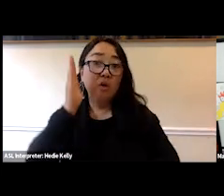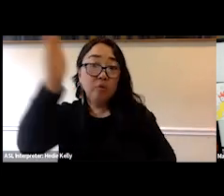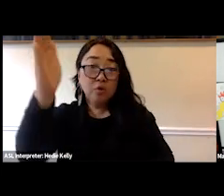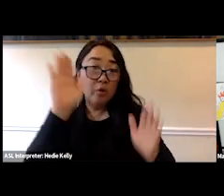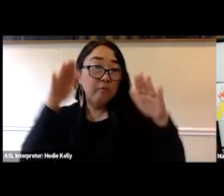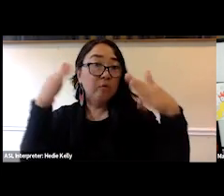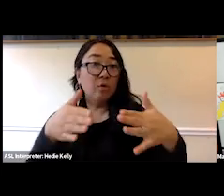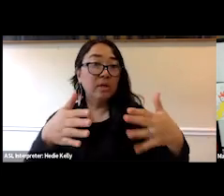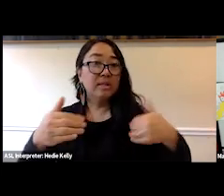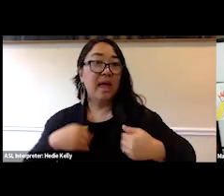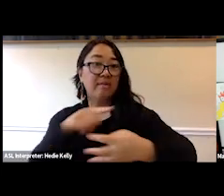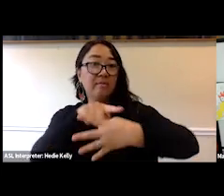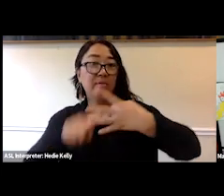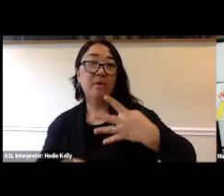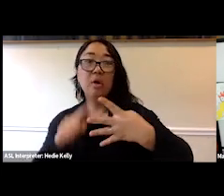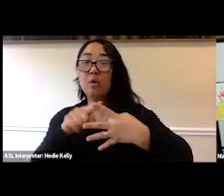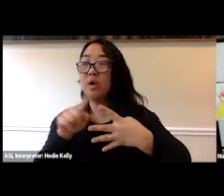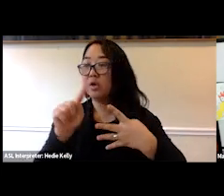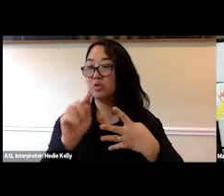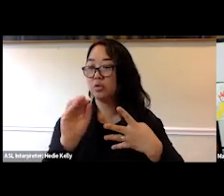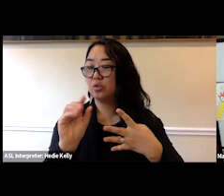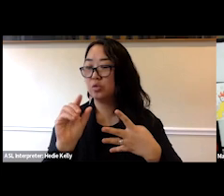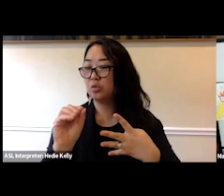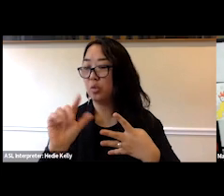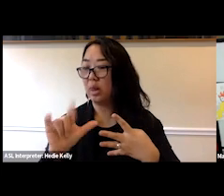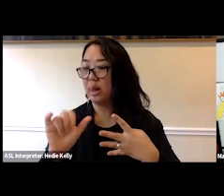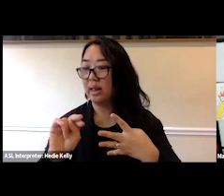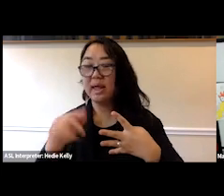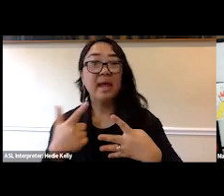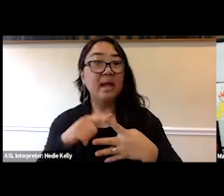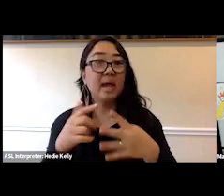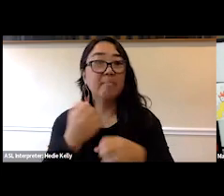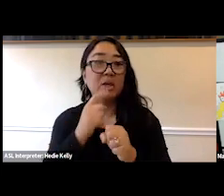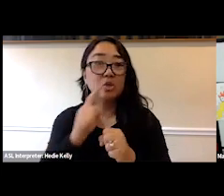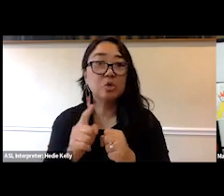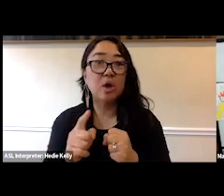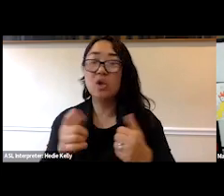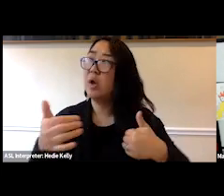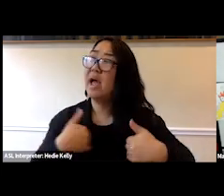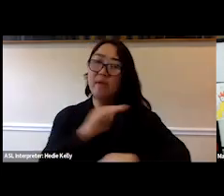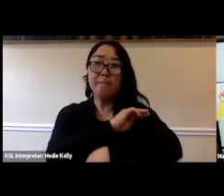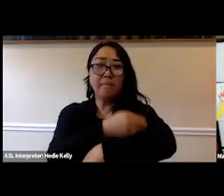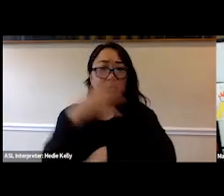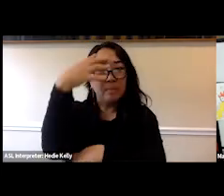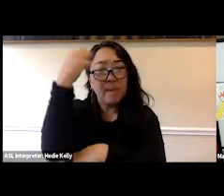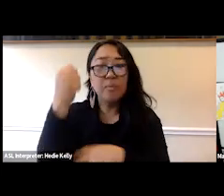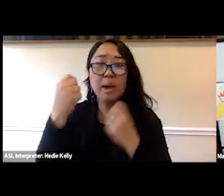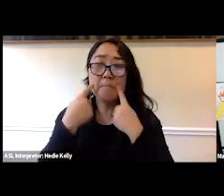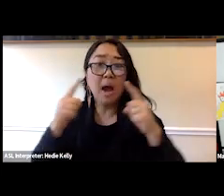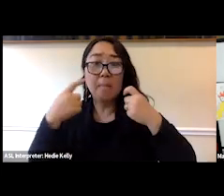efficiencies, executing on things, consistently building up the muscle memory to allow you to do this is very, very important.